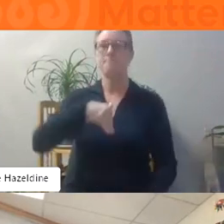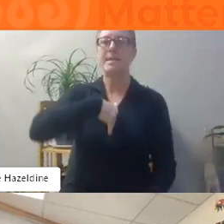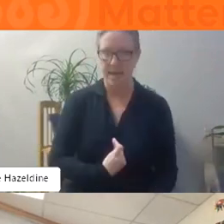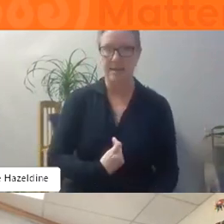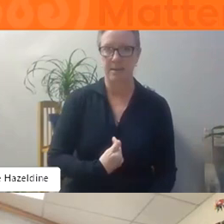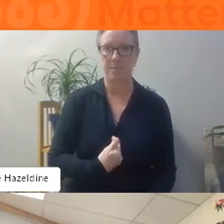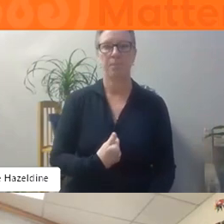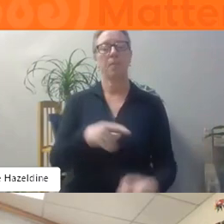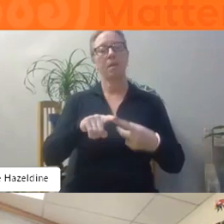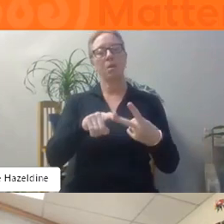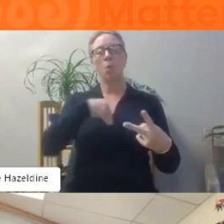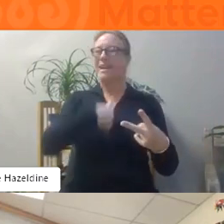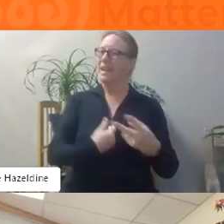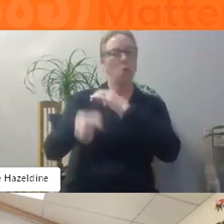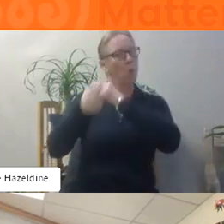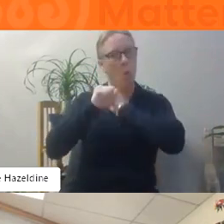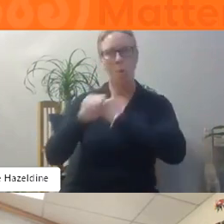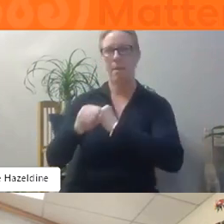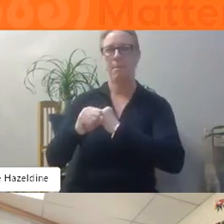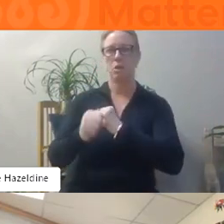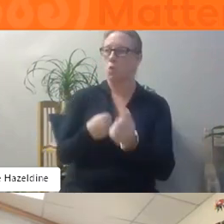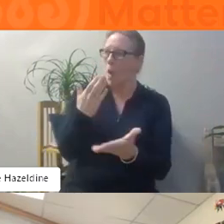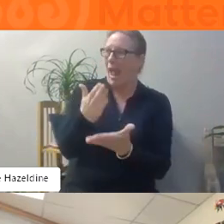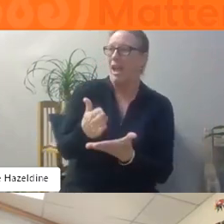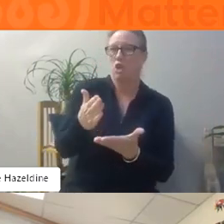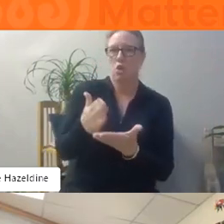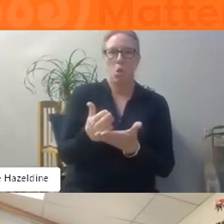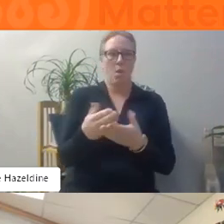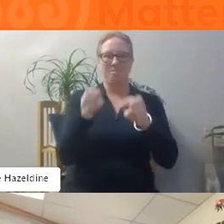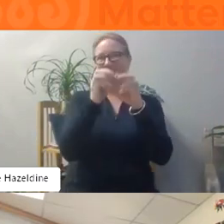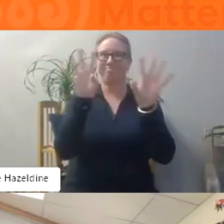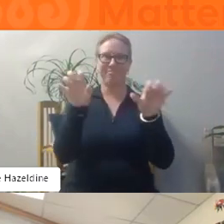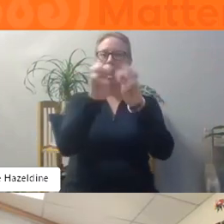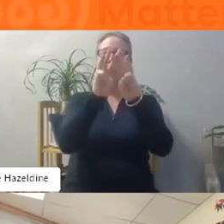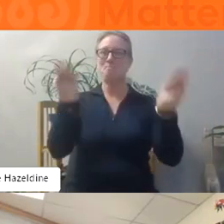see firm commitments through an actual roadmap of action to inclusive